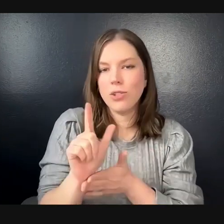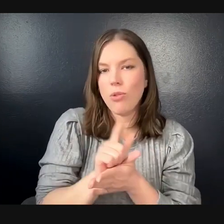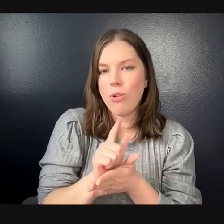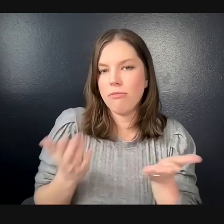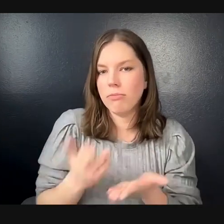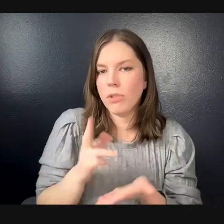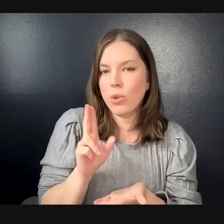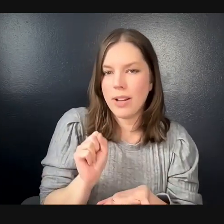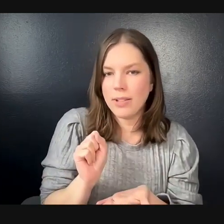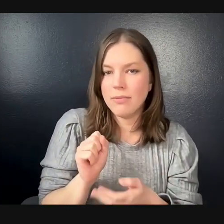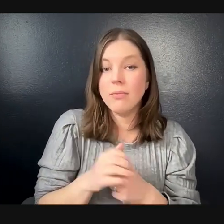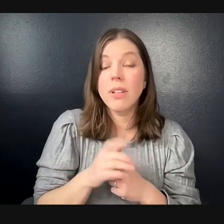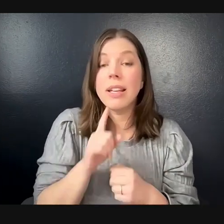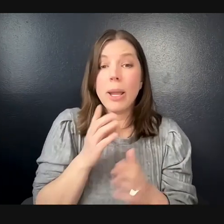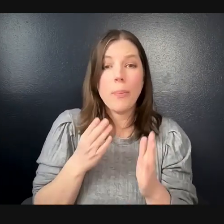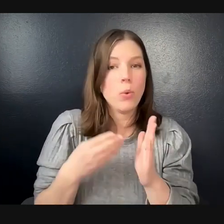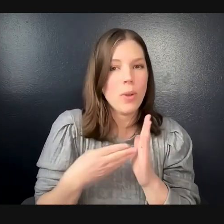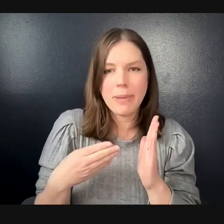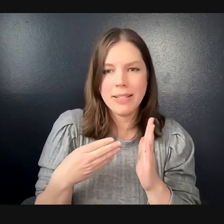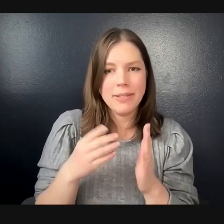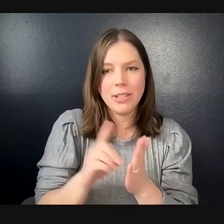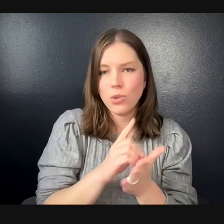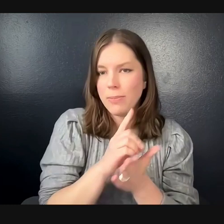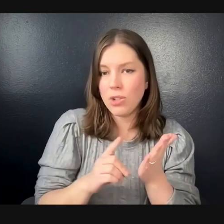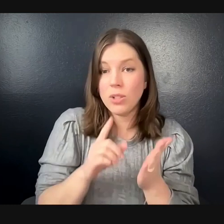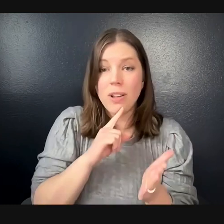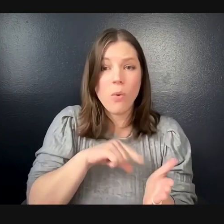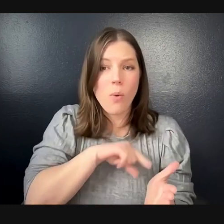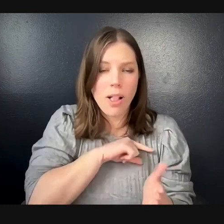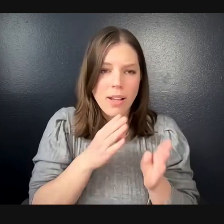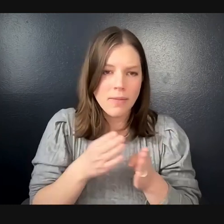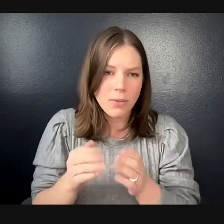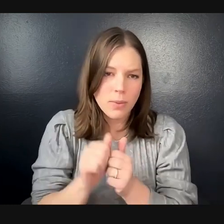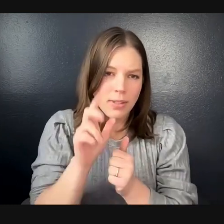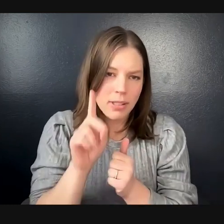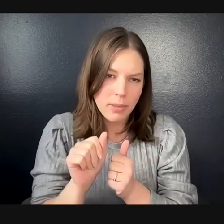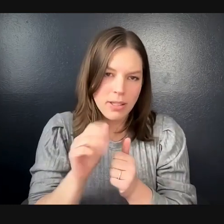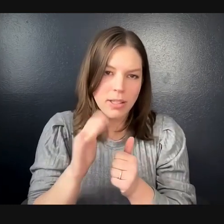law in the United States, and it prohibits discrimination of qualified individuals with disabilities